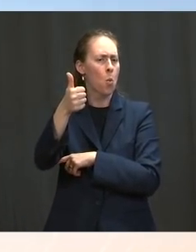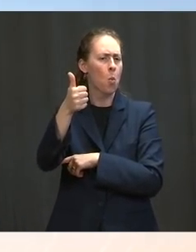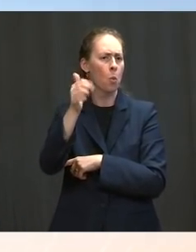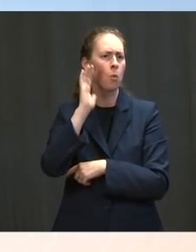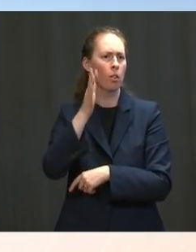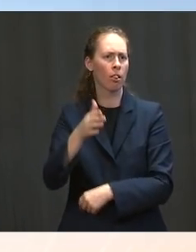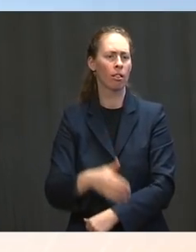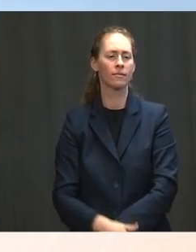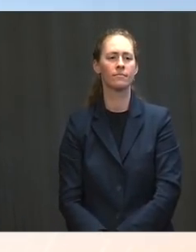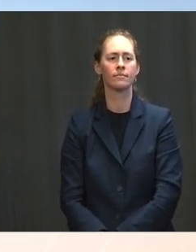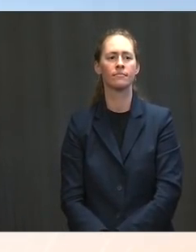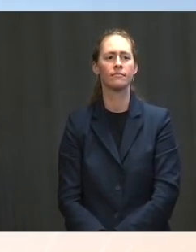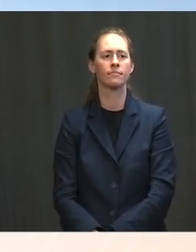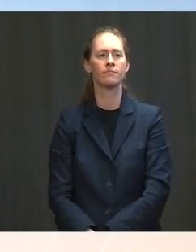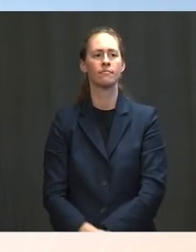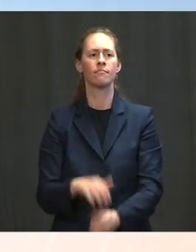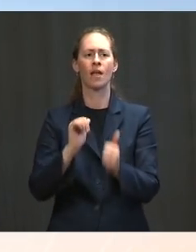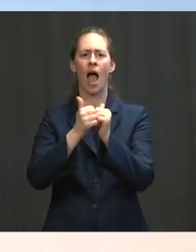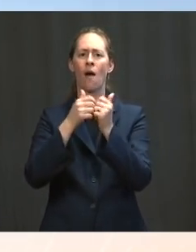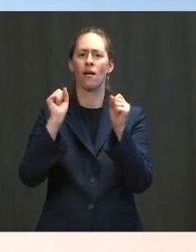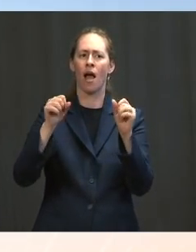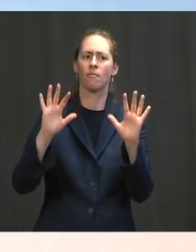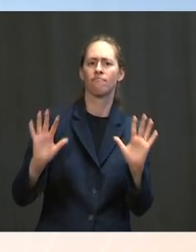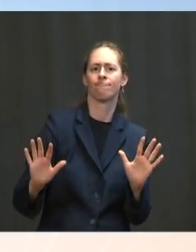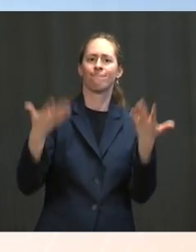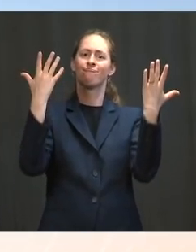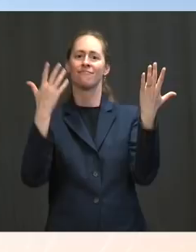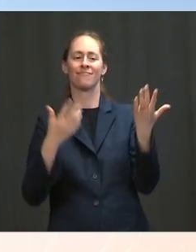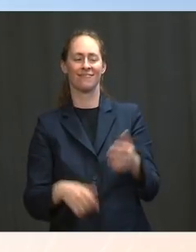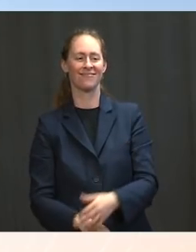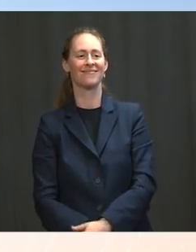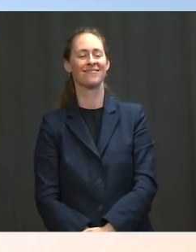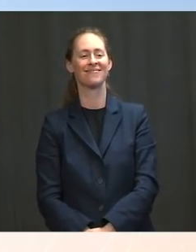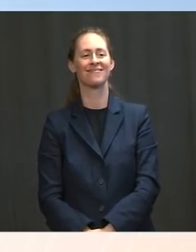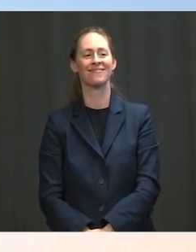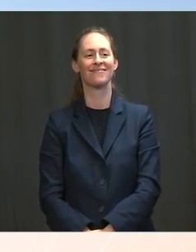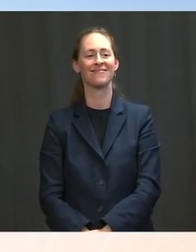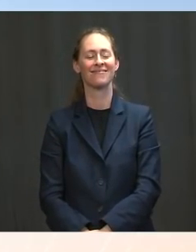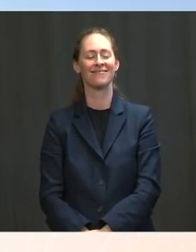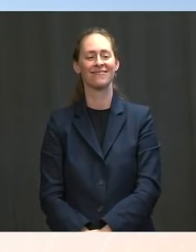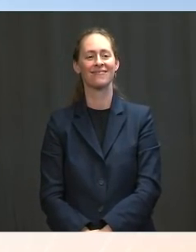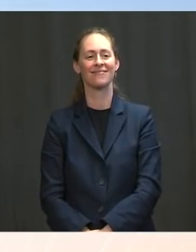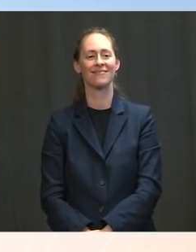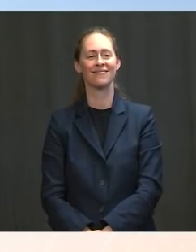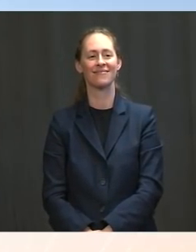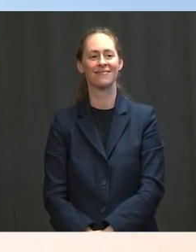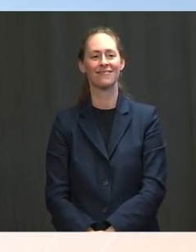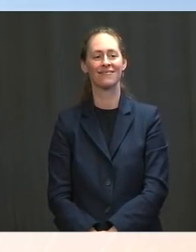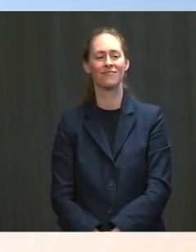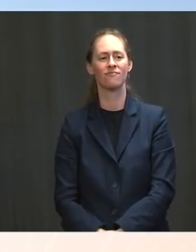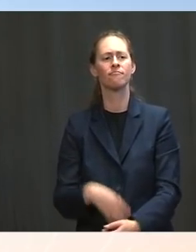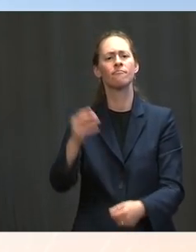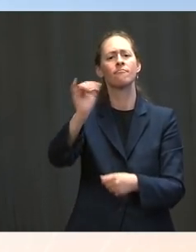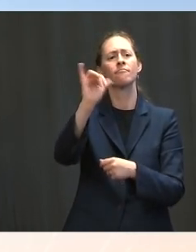Back Better agenda and what many of you would shorthand as "the reconciliation" -- many components of the reconciliation package.